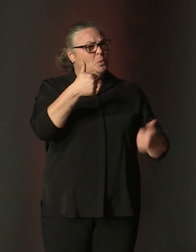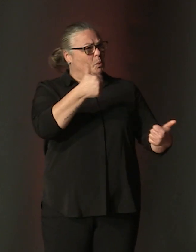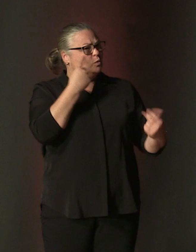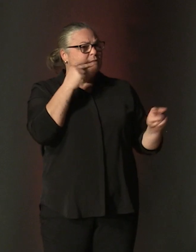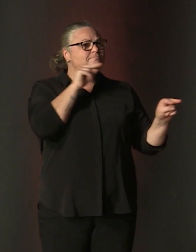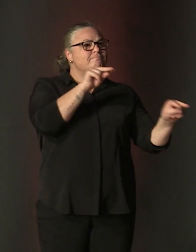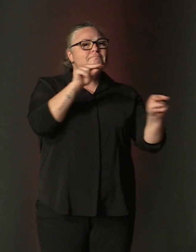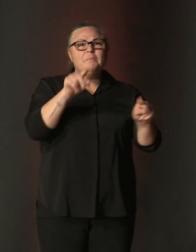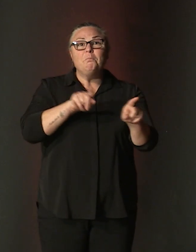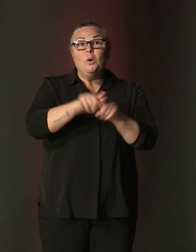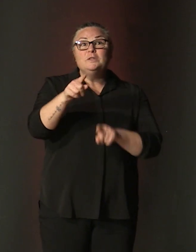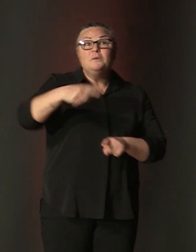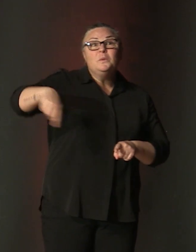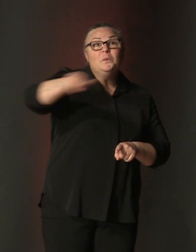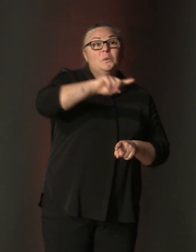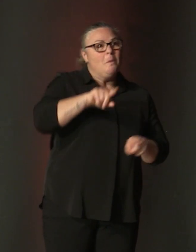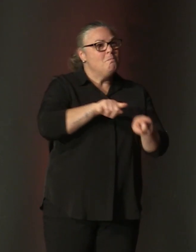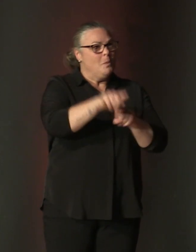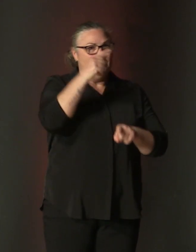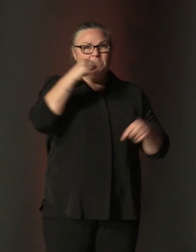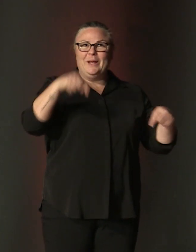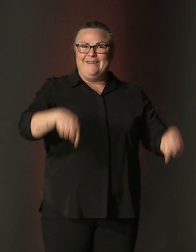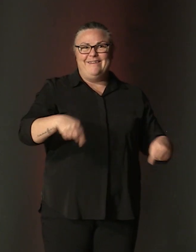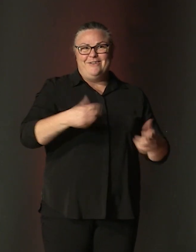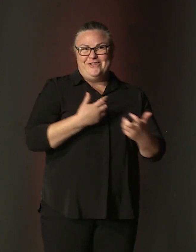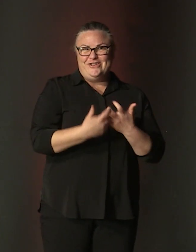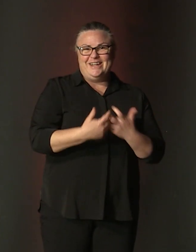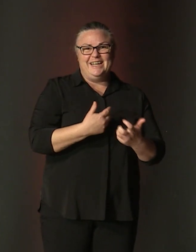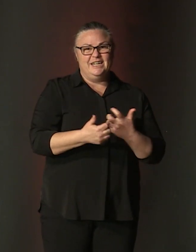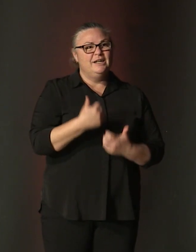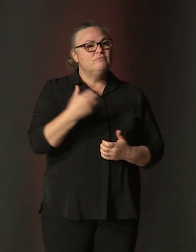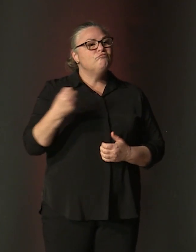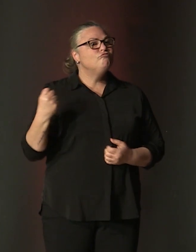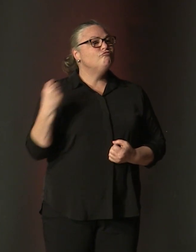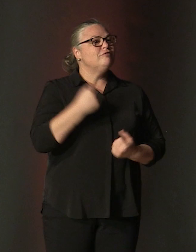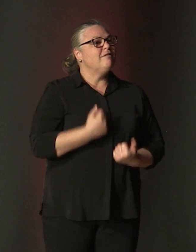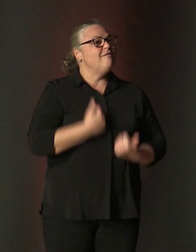Ideally, at least 100 uses to optimize the environmental benefit